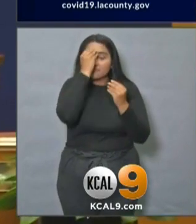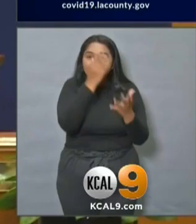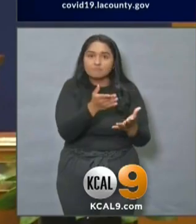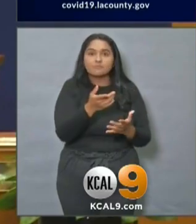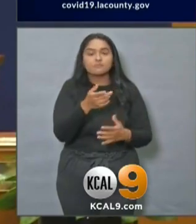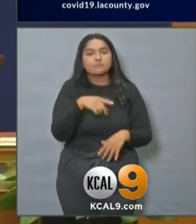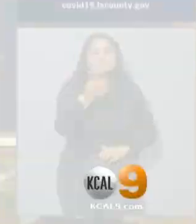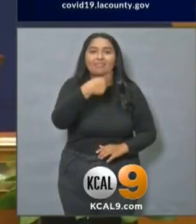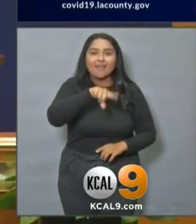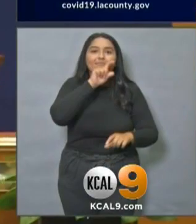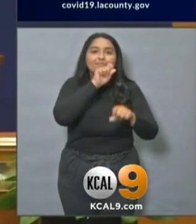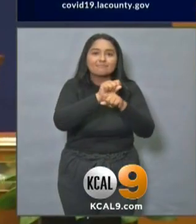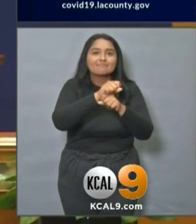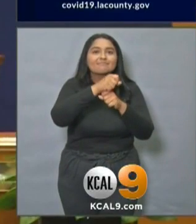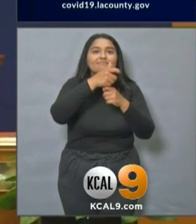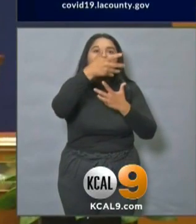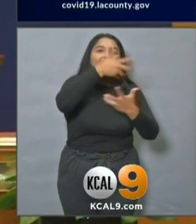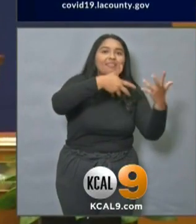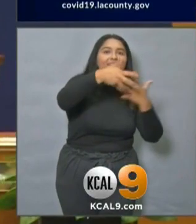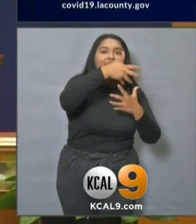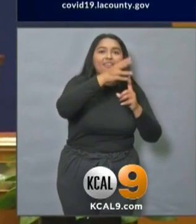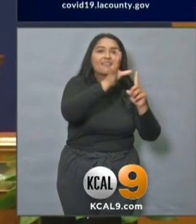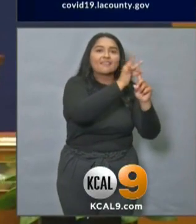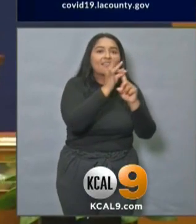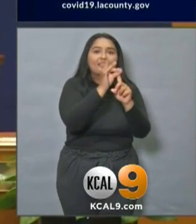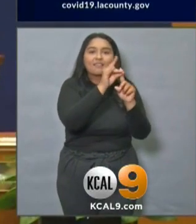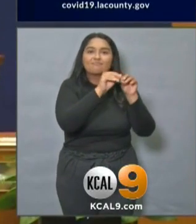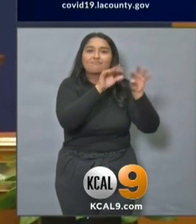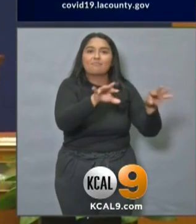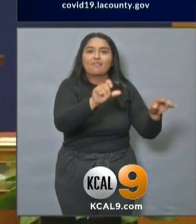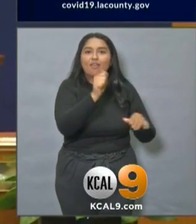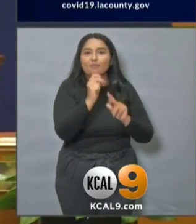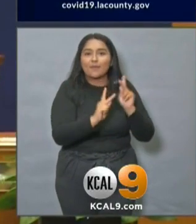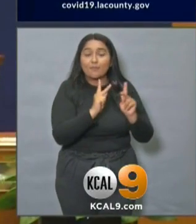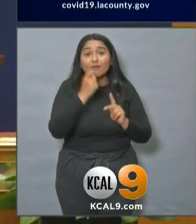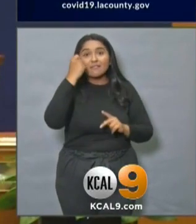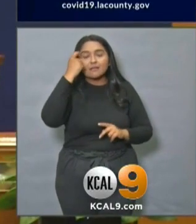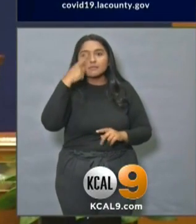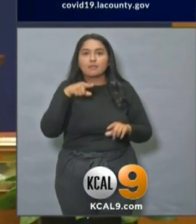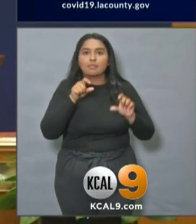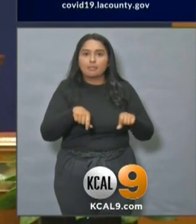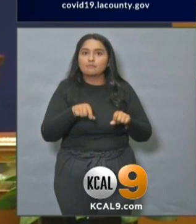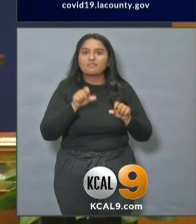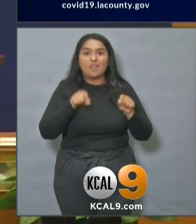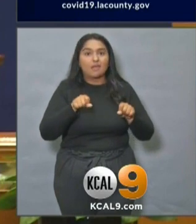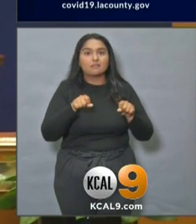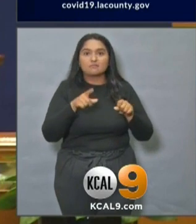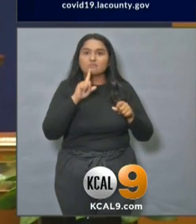CANNOT. EVERY DAY WE ARE CONTACTING THOUSANDS AND THOUSANDS OF PEOPLE TO TELL THEM THAT THEY